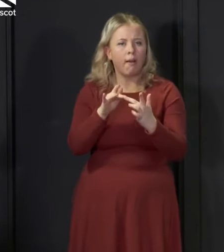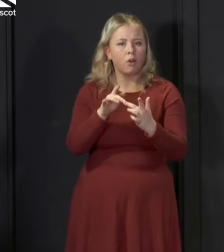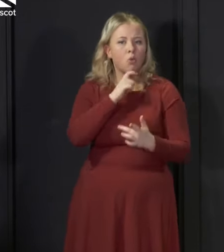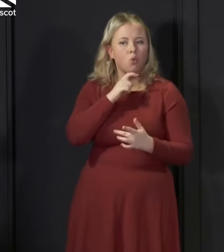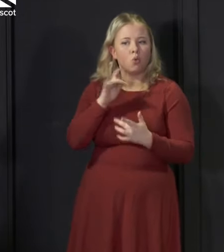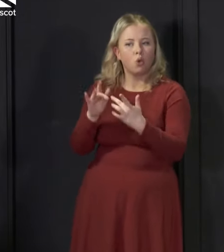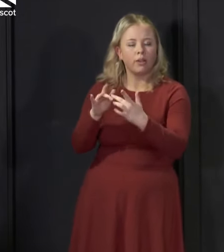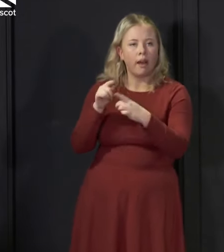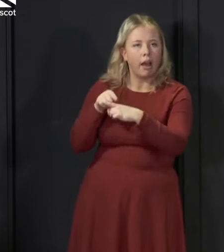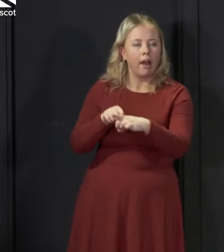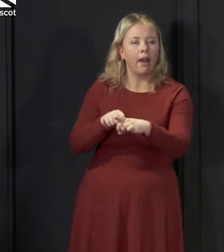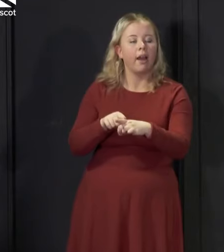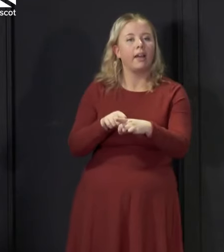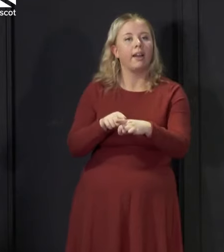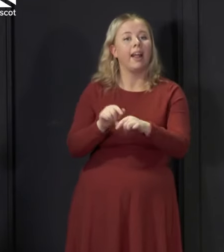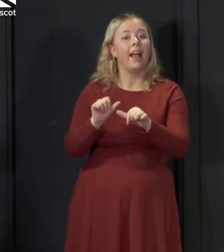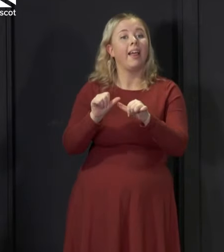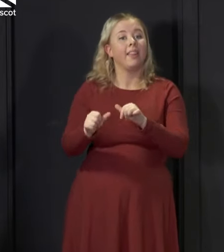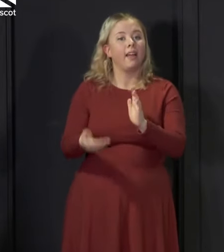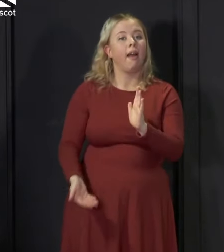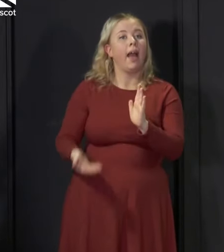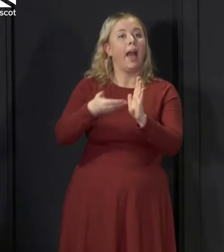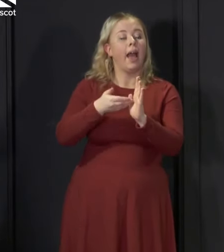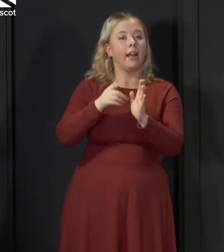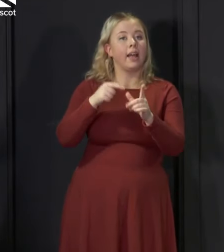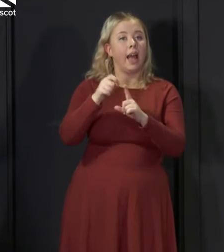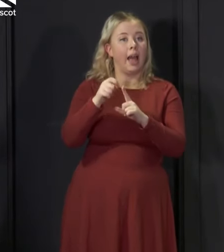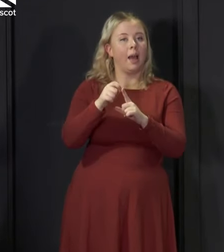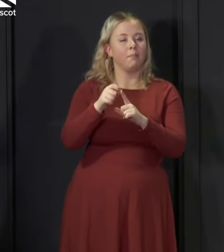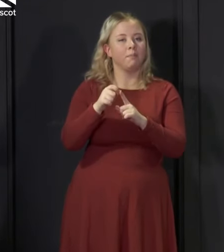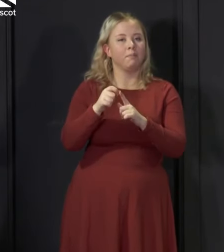that onto it as opposed to seeing the technology as the starting point. So we are getting into